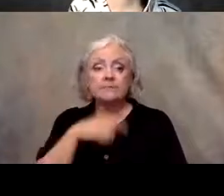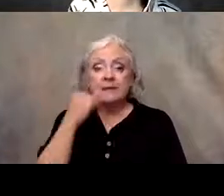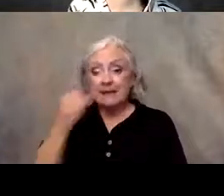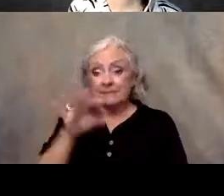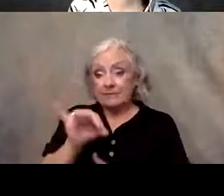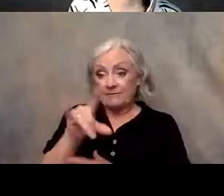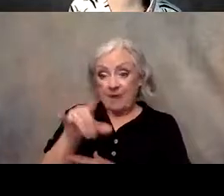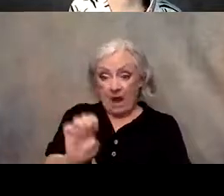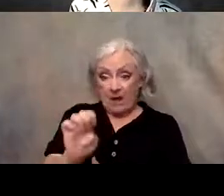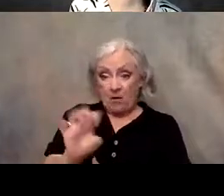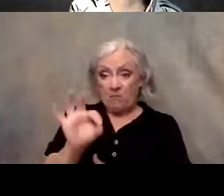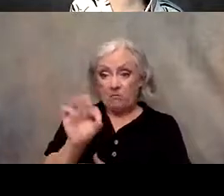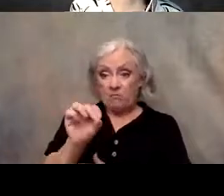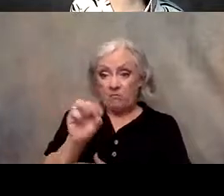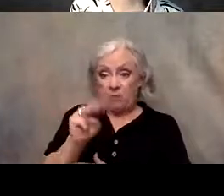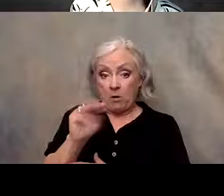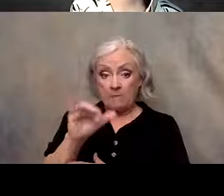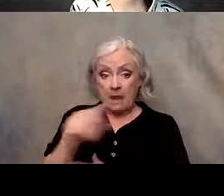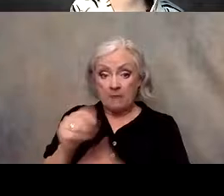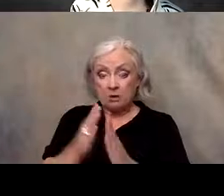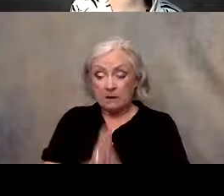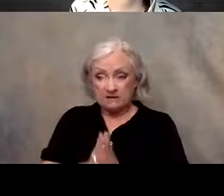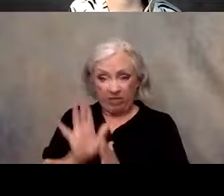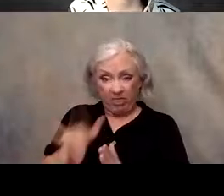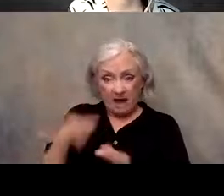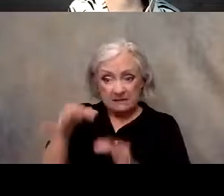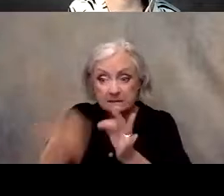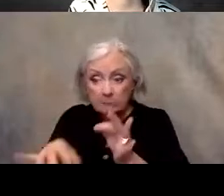is something that is simple to do or might take more extensive time.